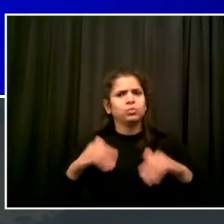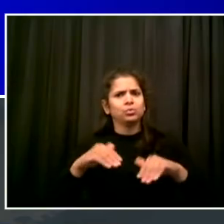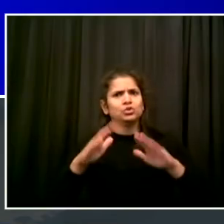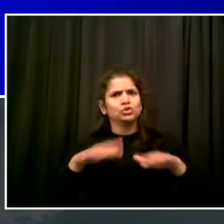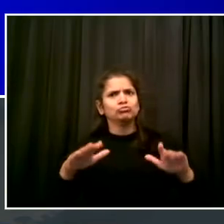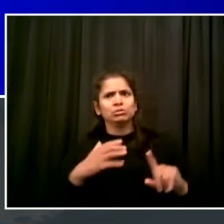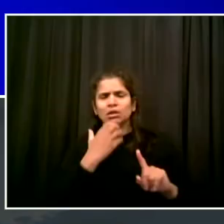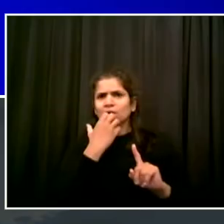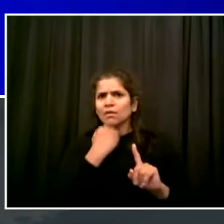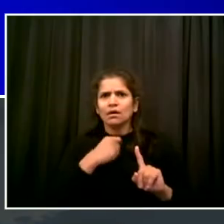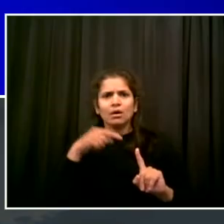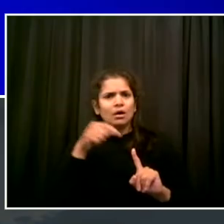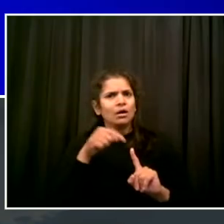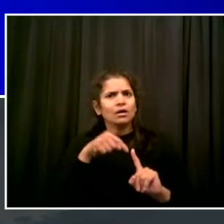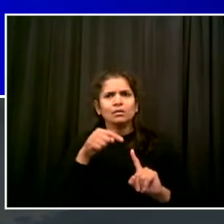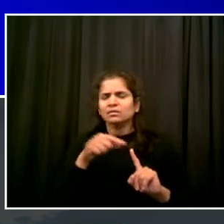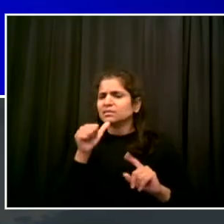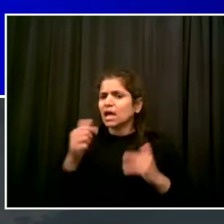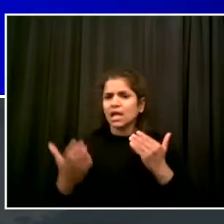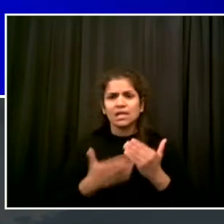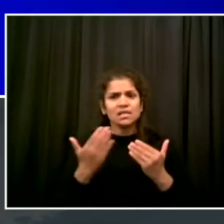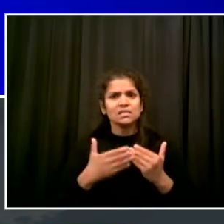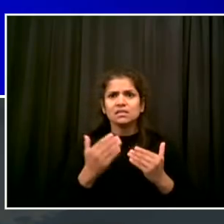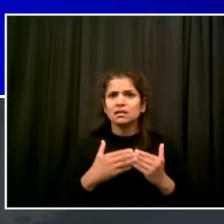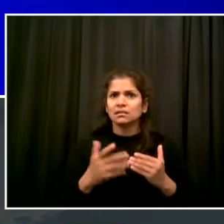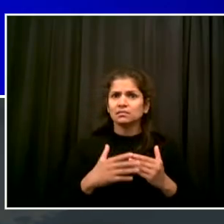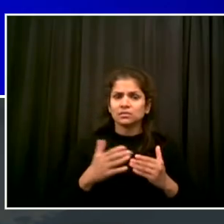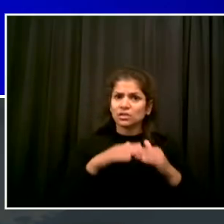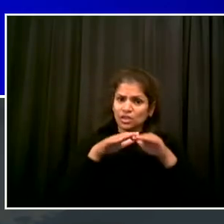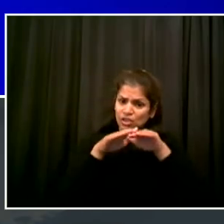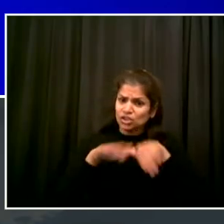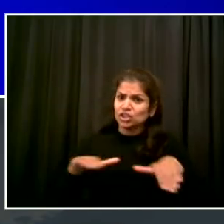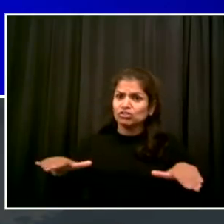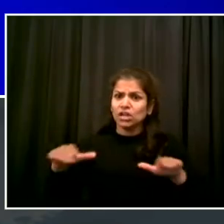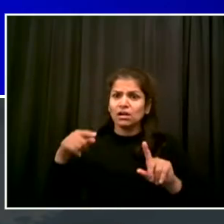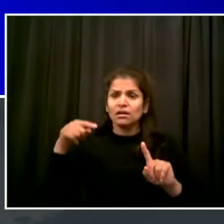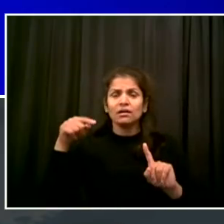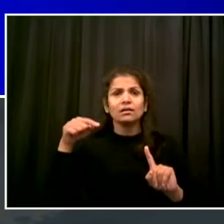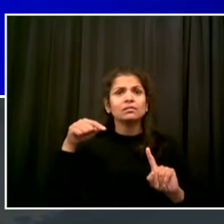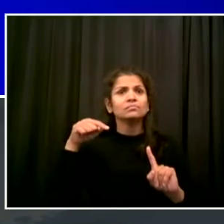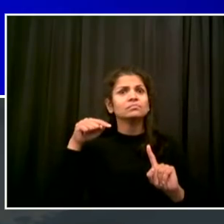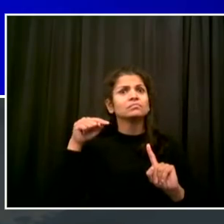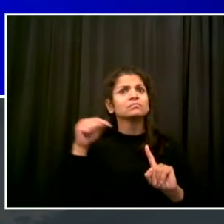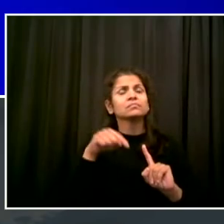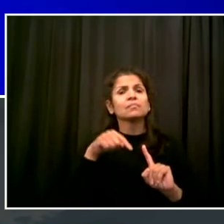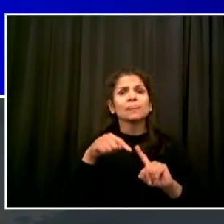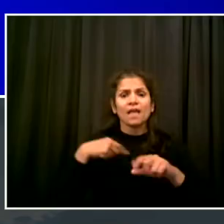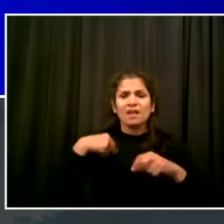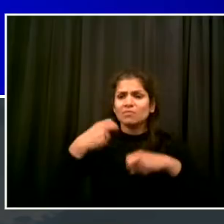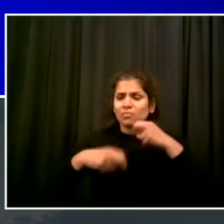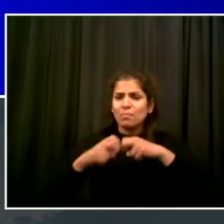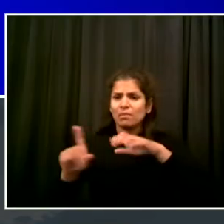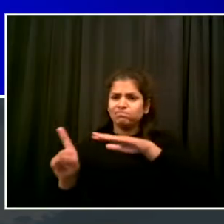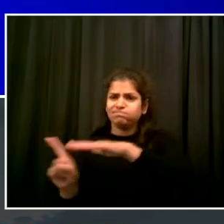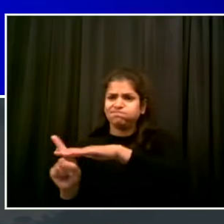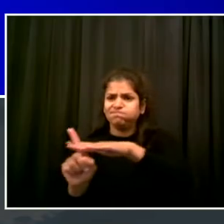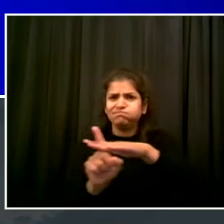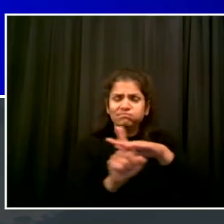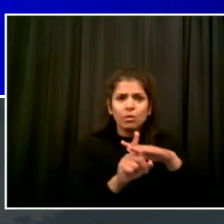ADMINISTRATION HAS BEEN ABOUT. SOME KIDS HAVE